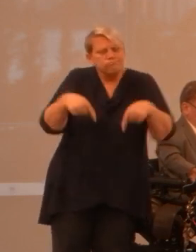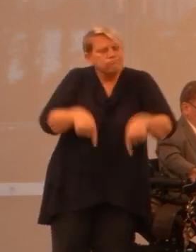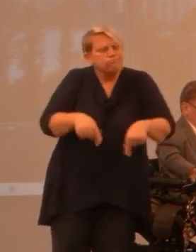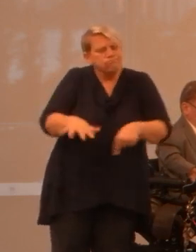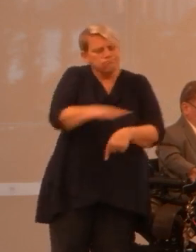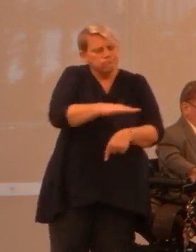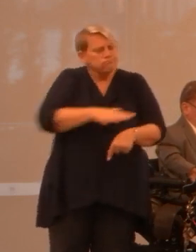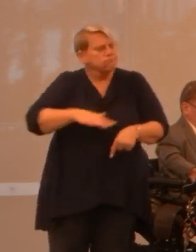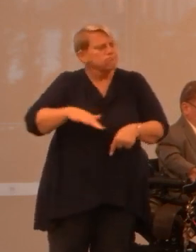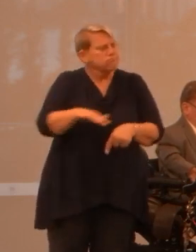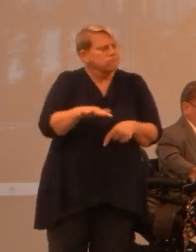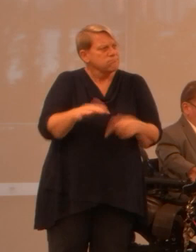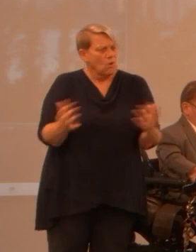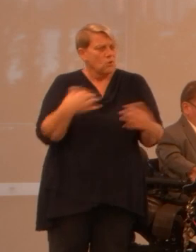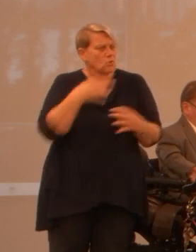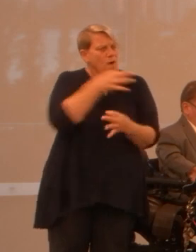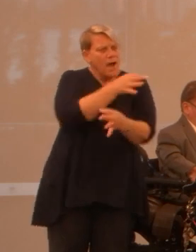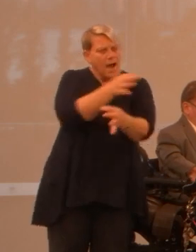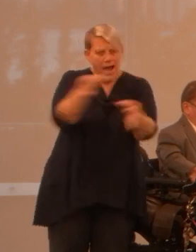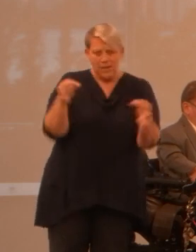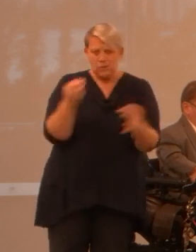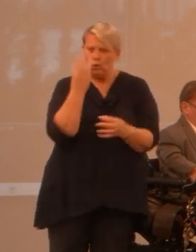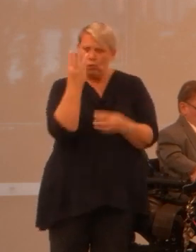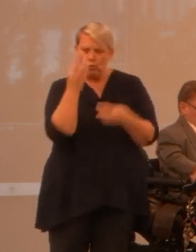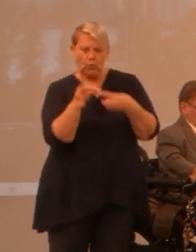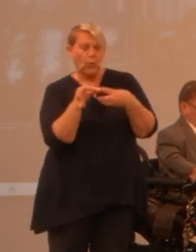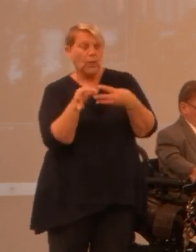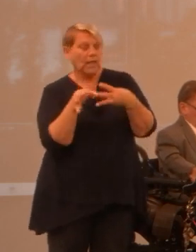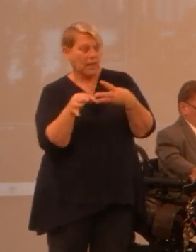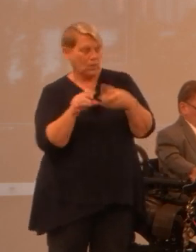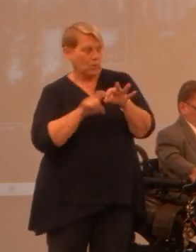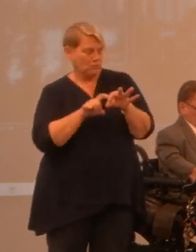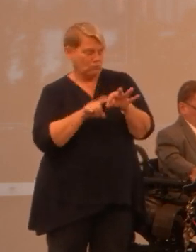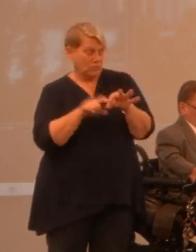to bring you into this space by asking you three personal questions, that only you